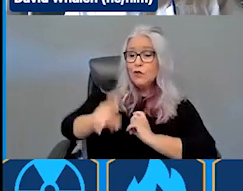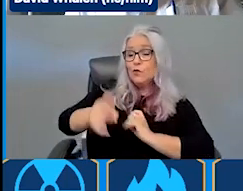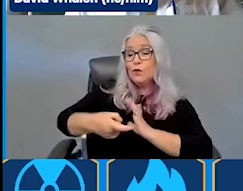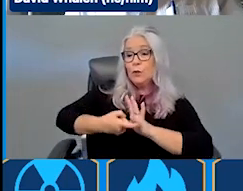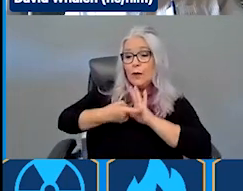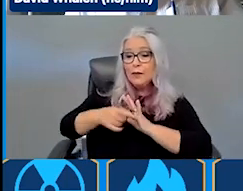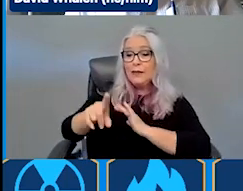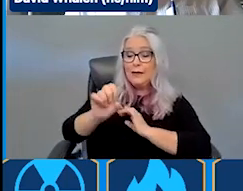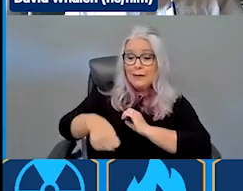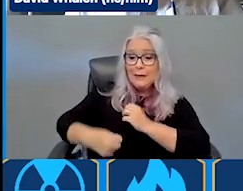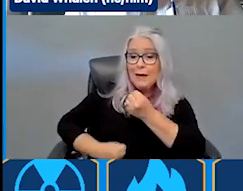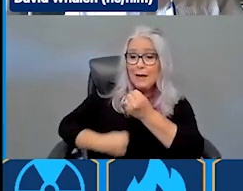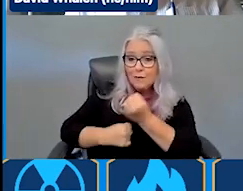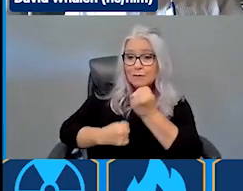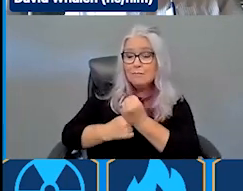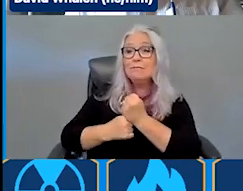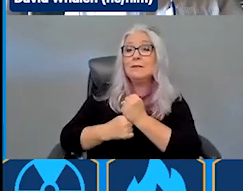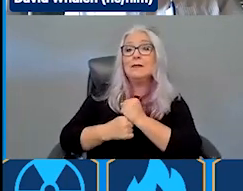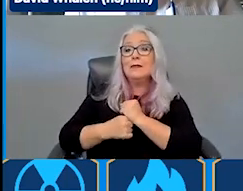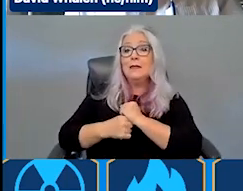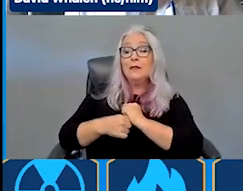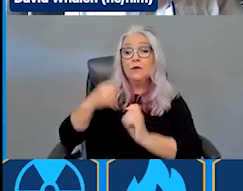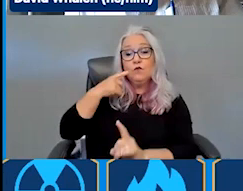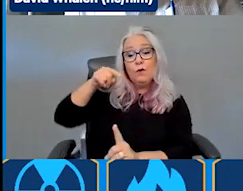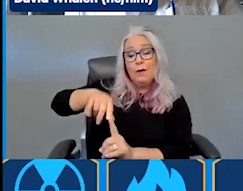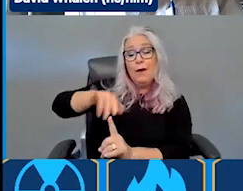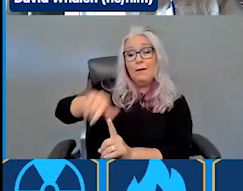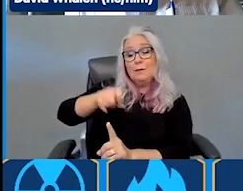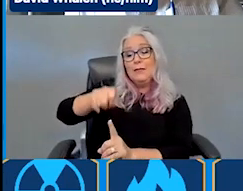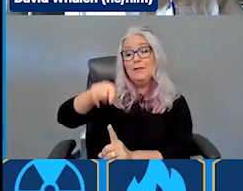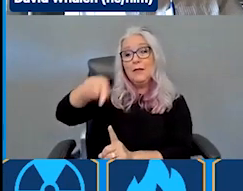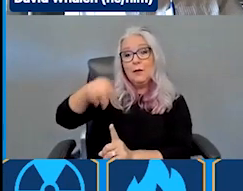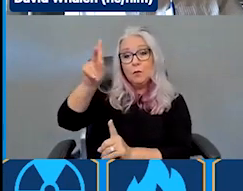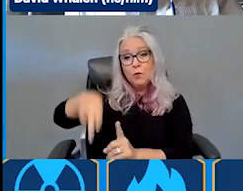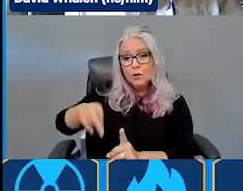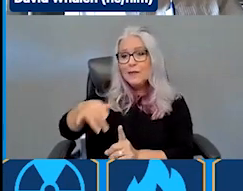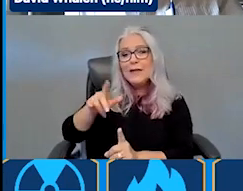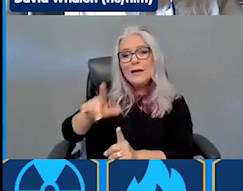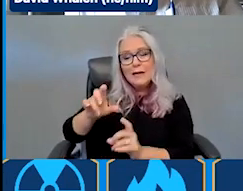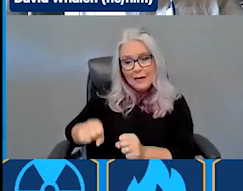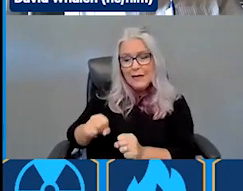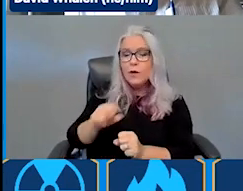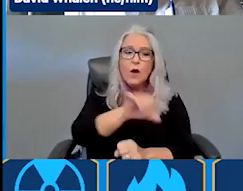for someone who is disabled and ill in a way that others can't. So those visitation